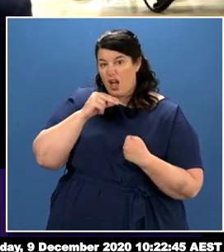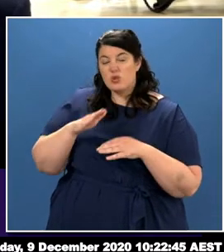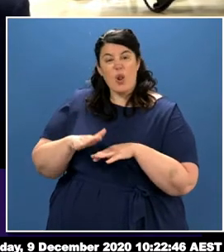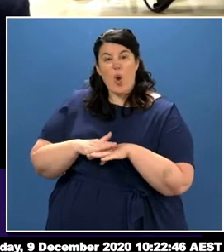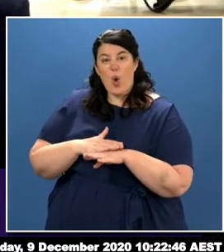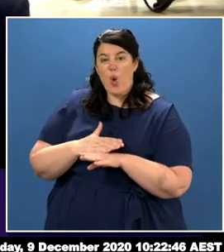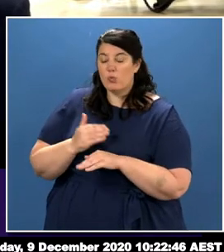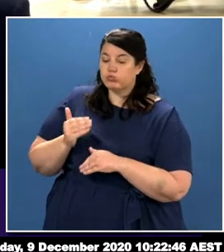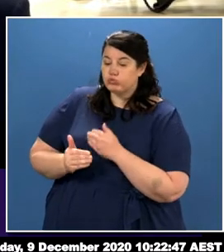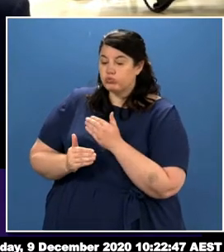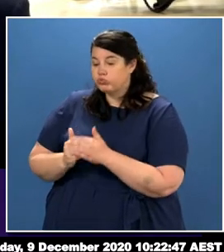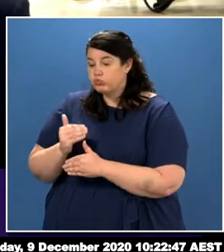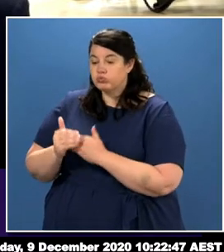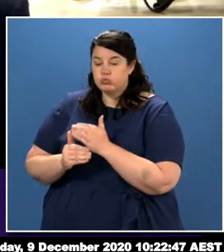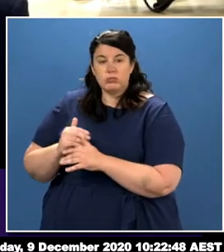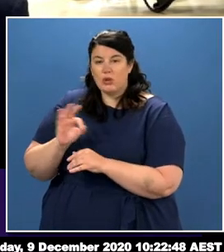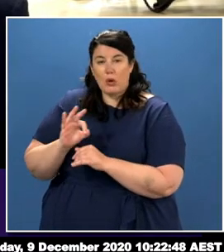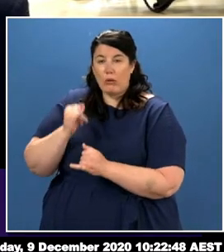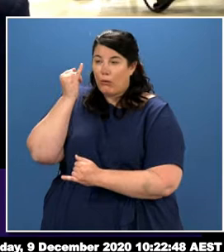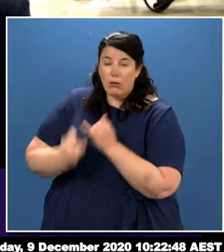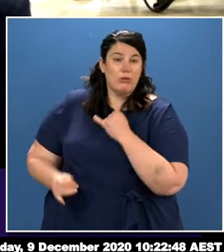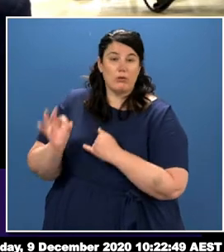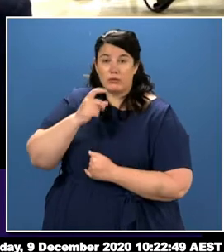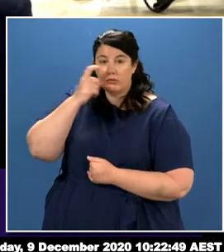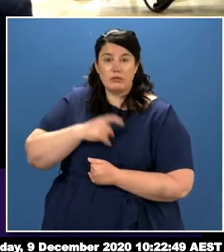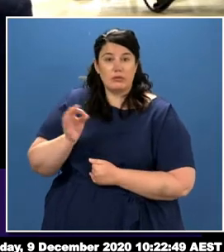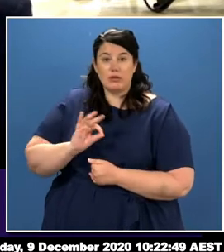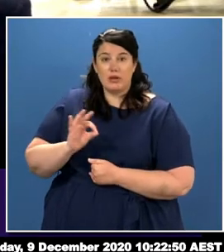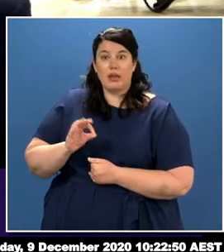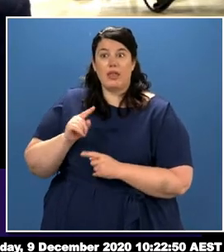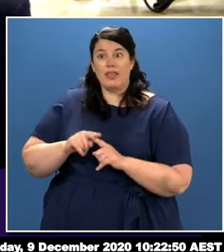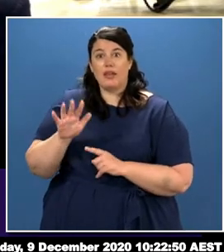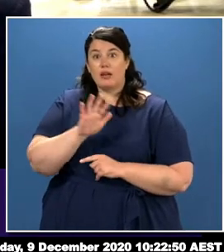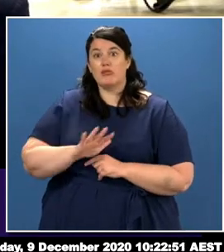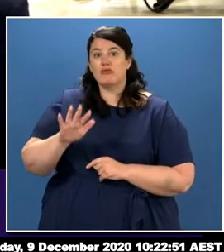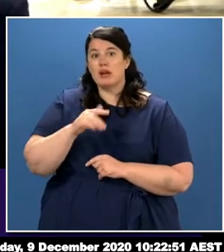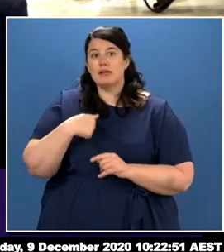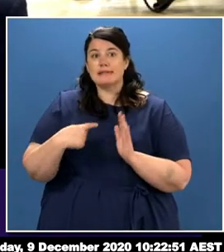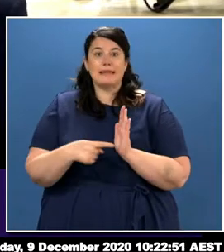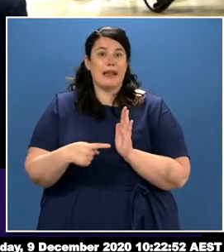throughout my early childhood years and then around puberty it often